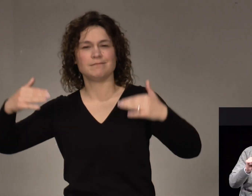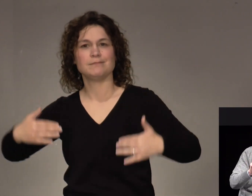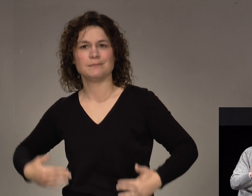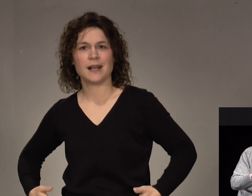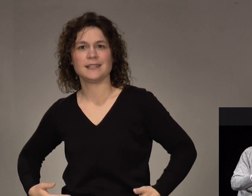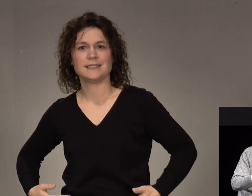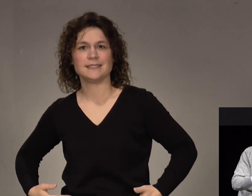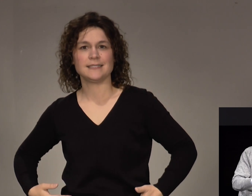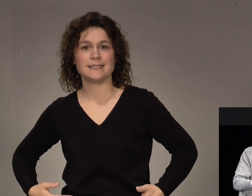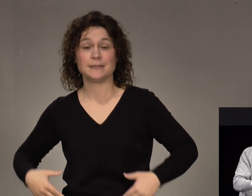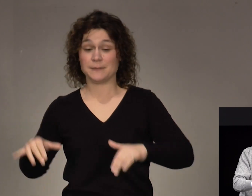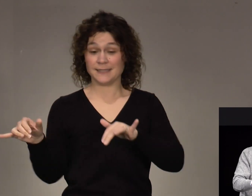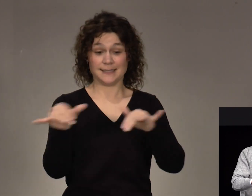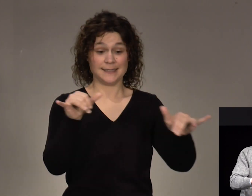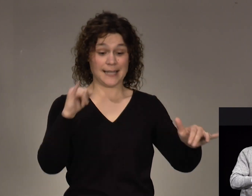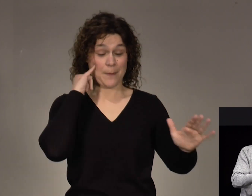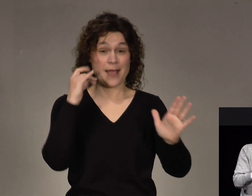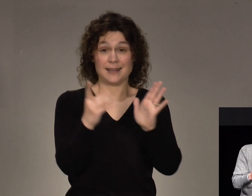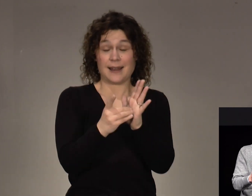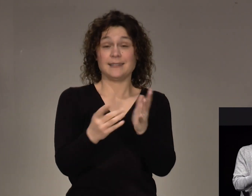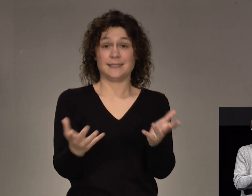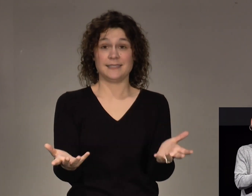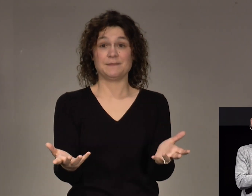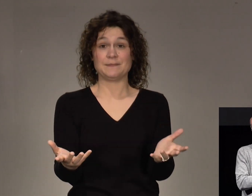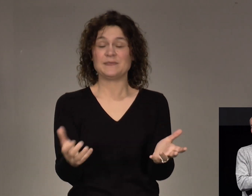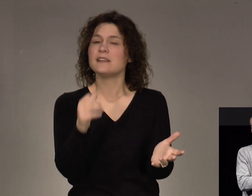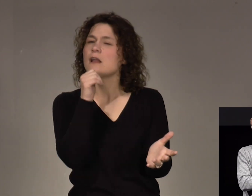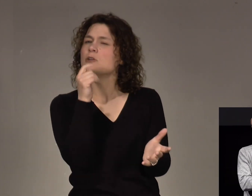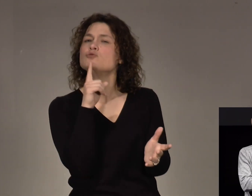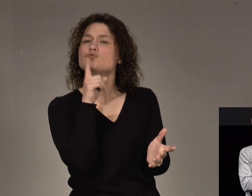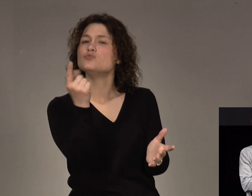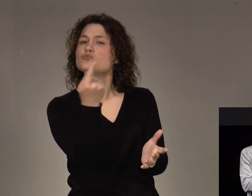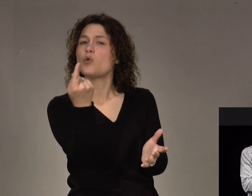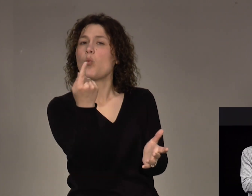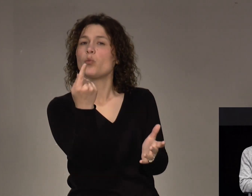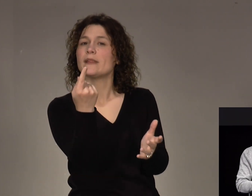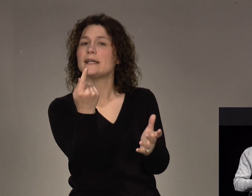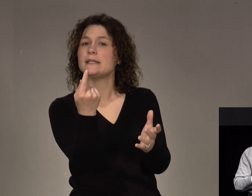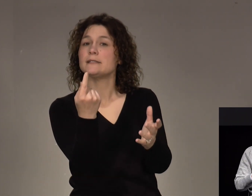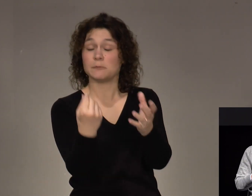but the same identity. And--and it's not just true in the field of corn. It's true just